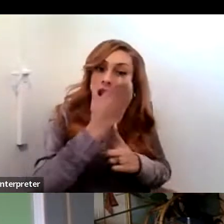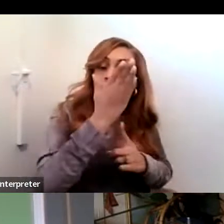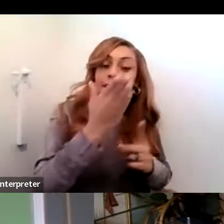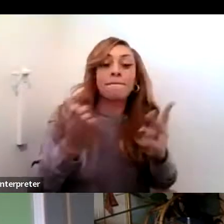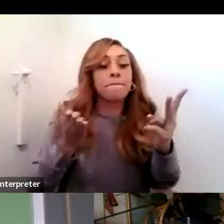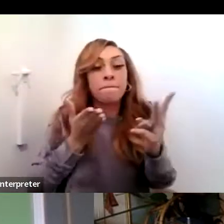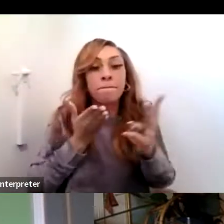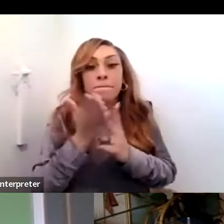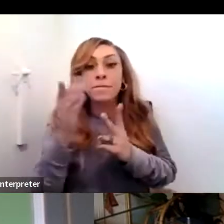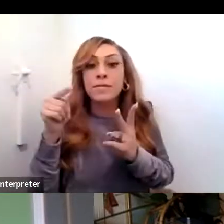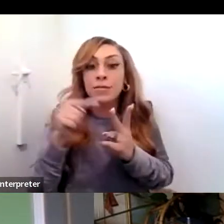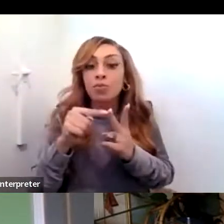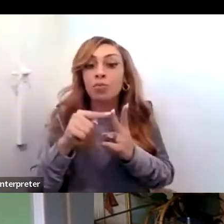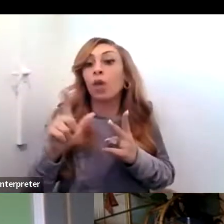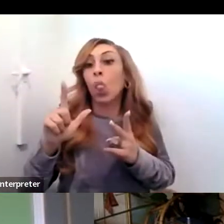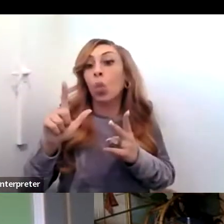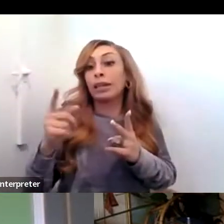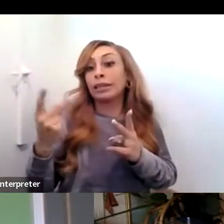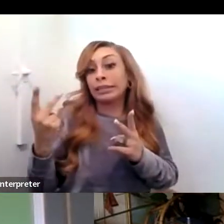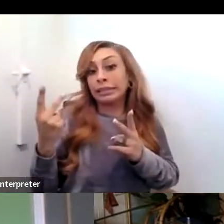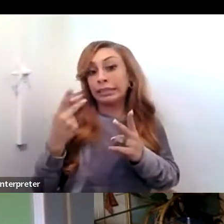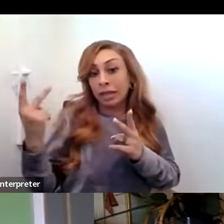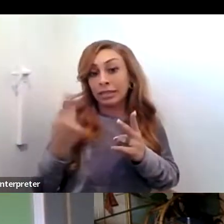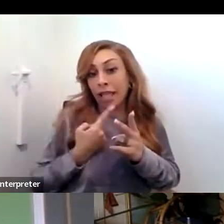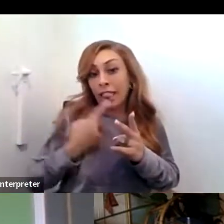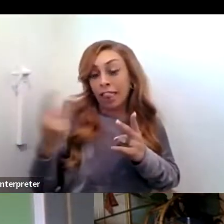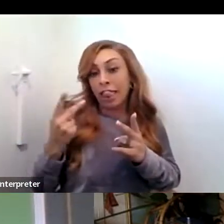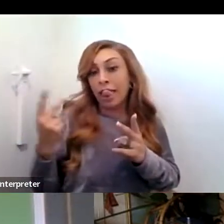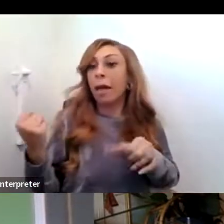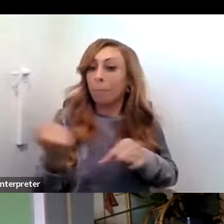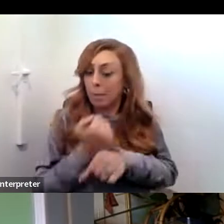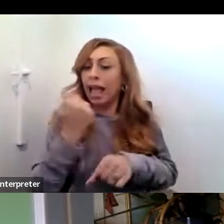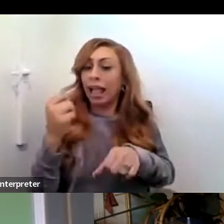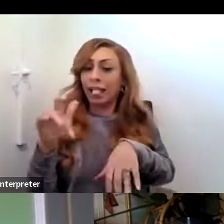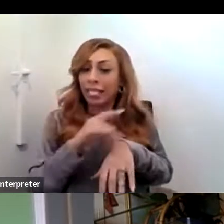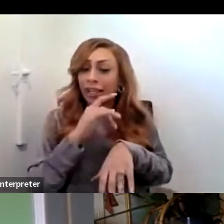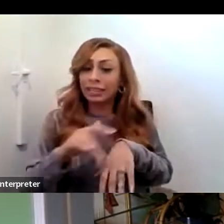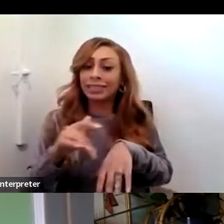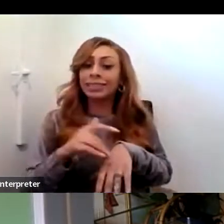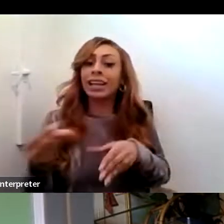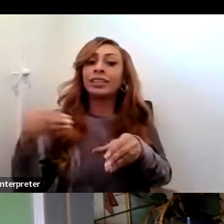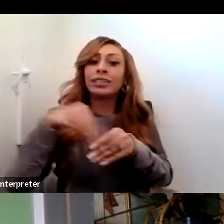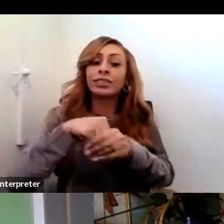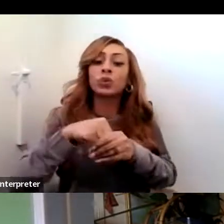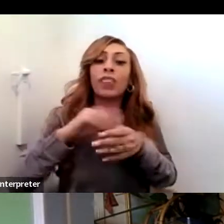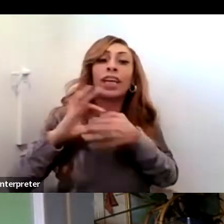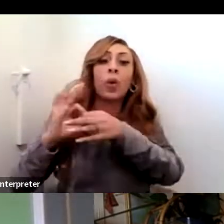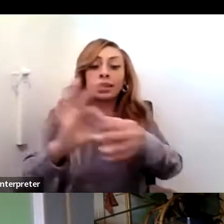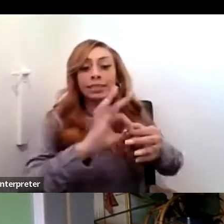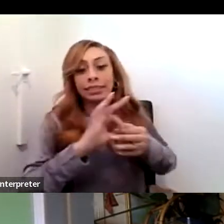Then Louise and I, we make theatre as well - as well as being part of the collective we work together making theatre,